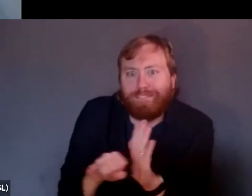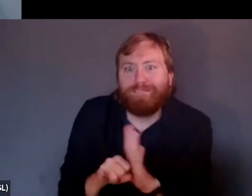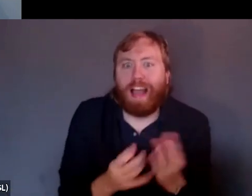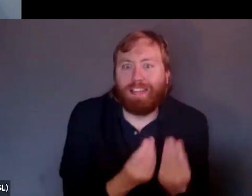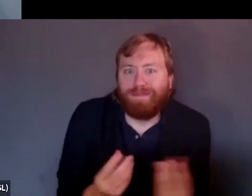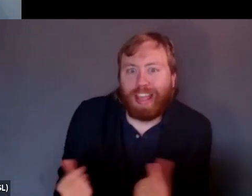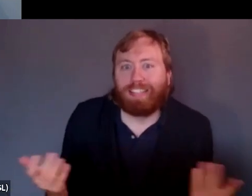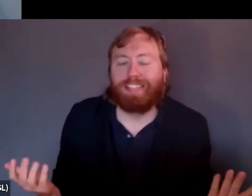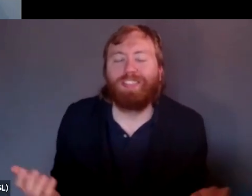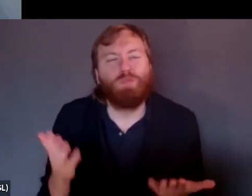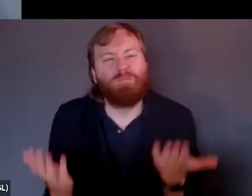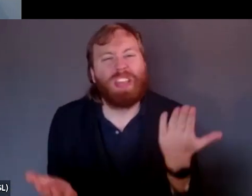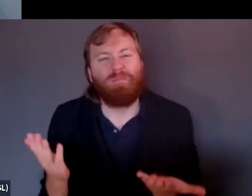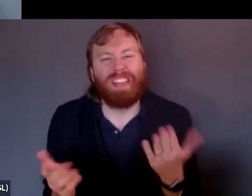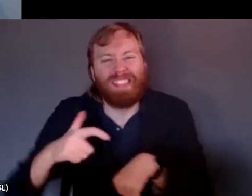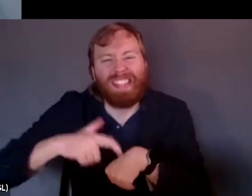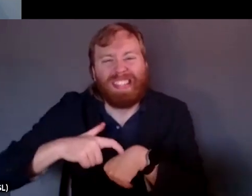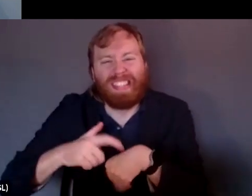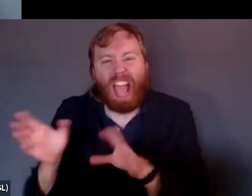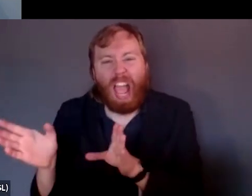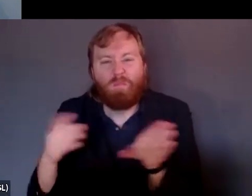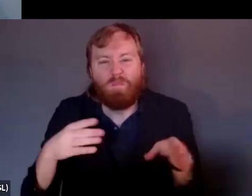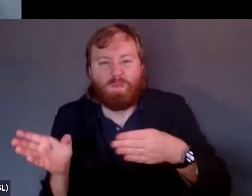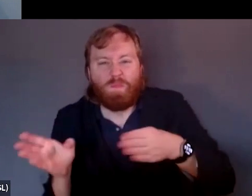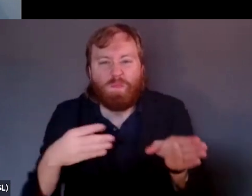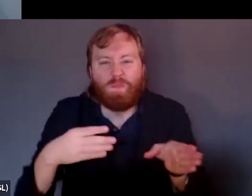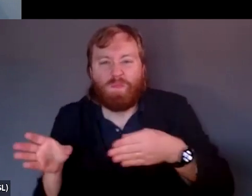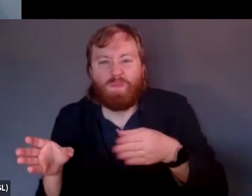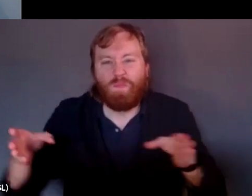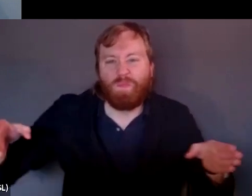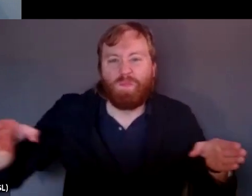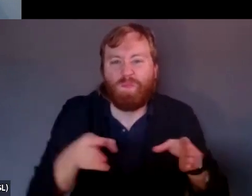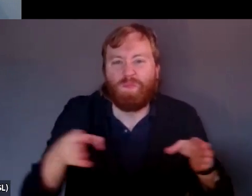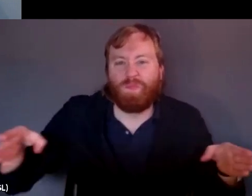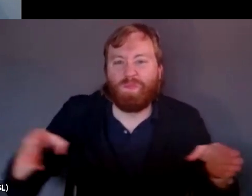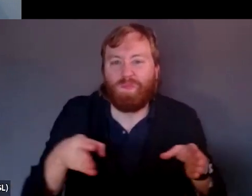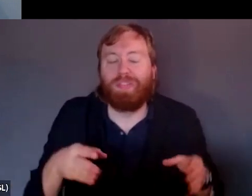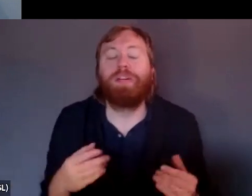where some of that time goes to a degree, potentially. I'd imagine also if you've built a lot of websites